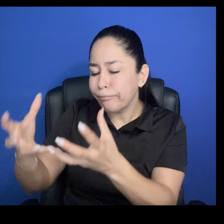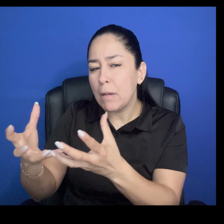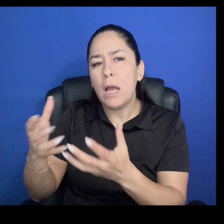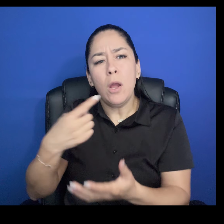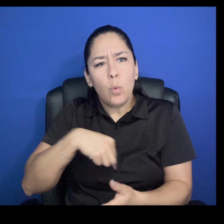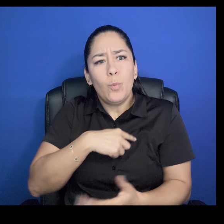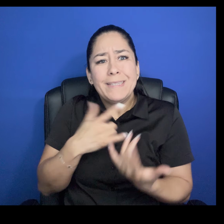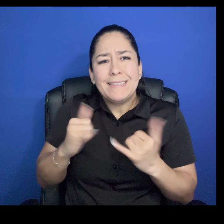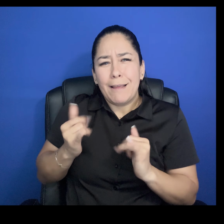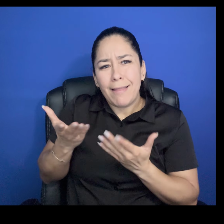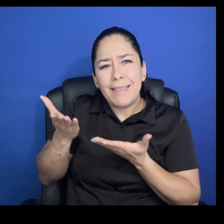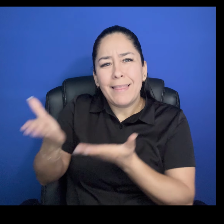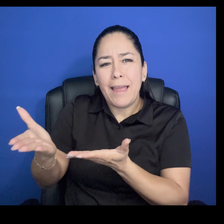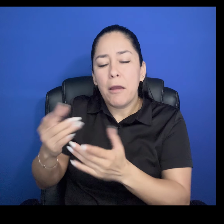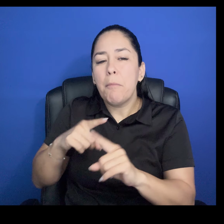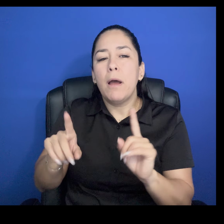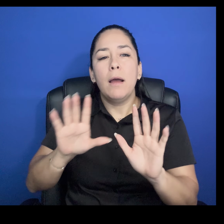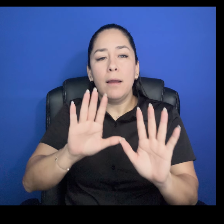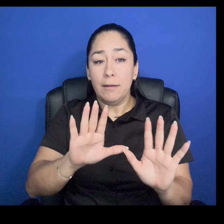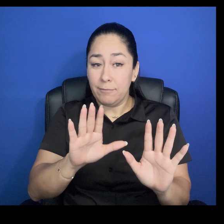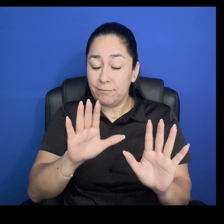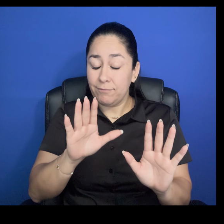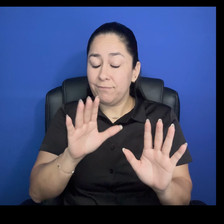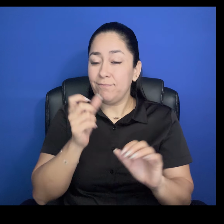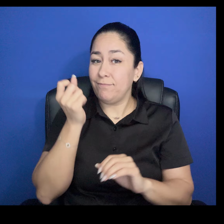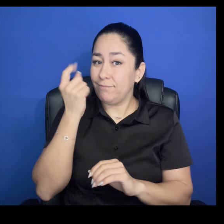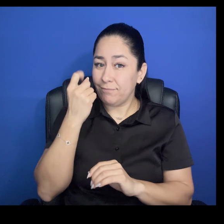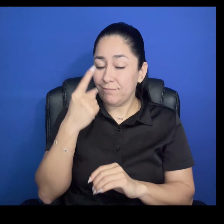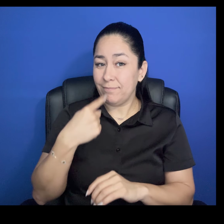But there will come a point when you know we're going to be gone.